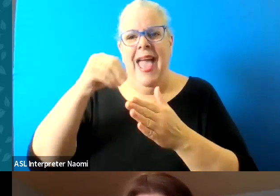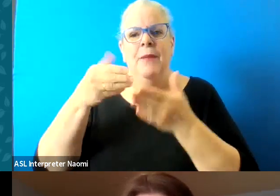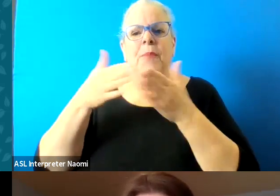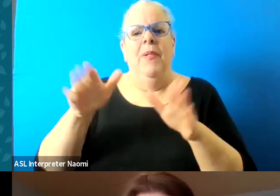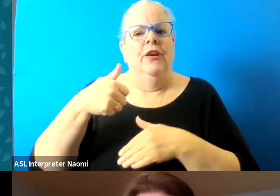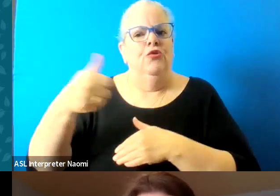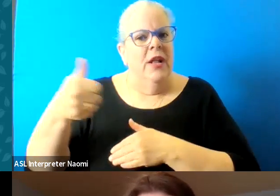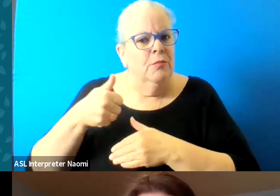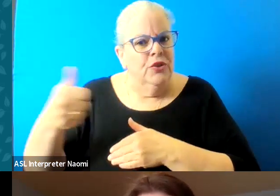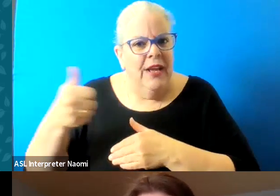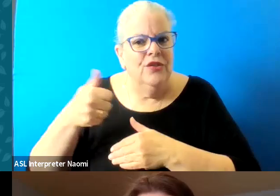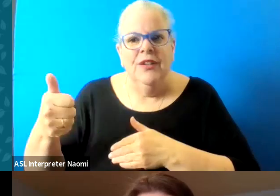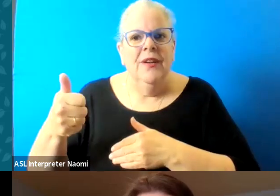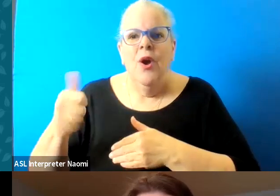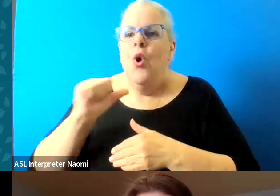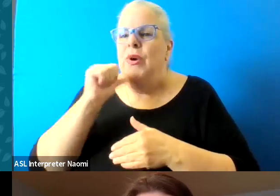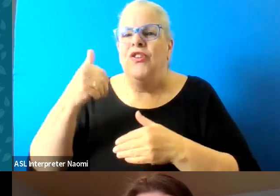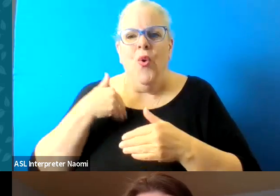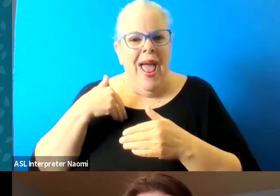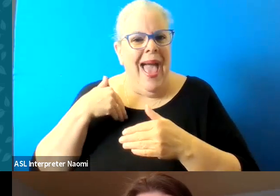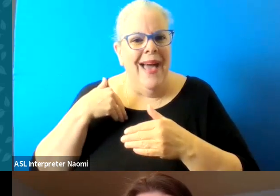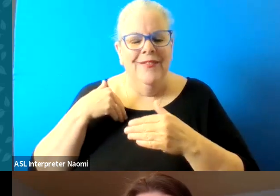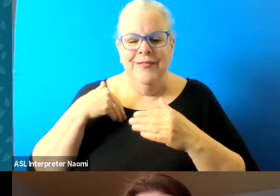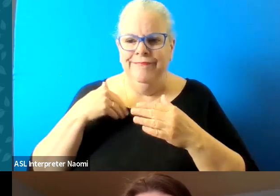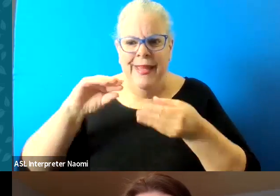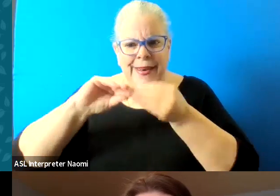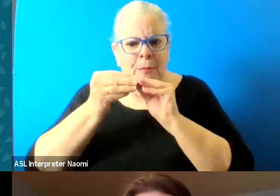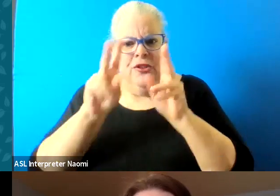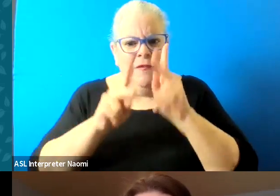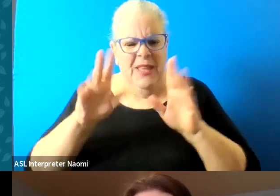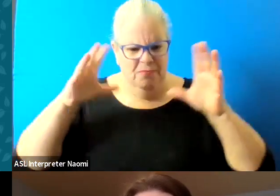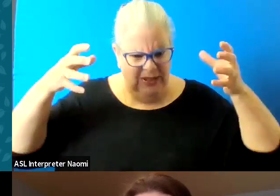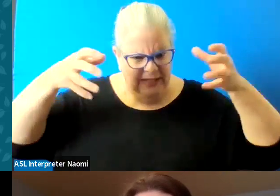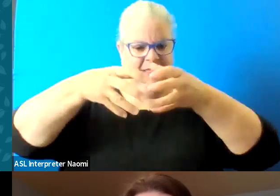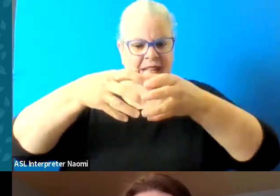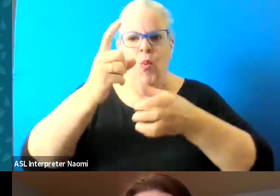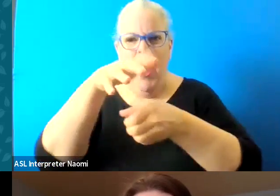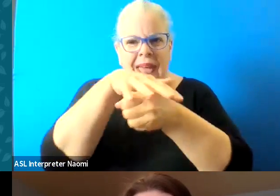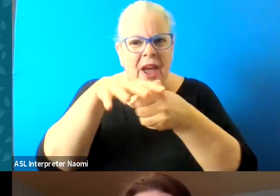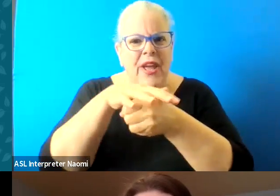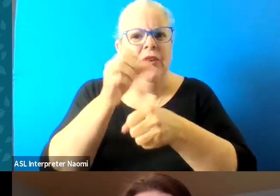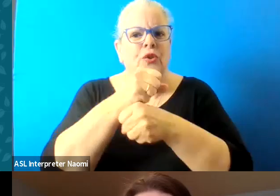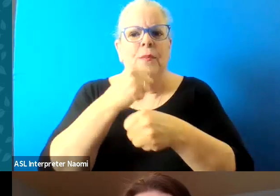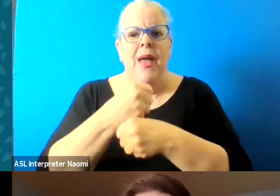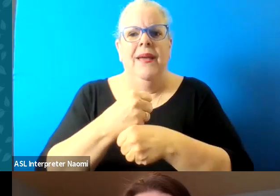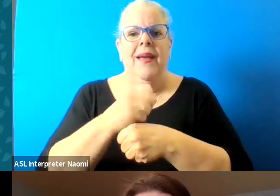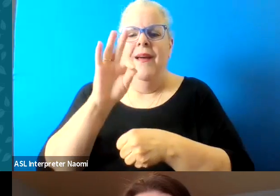don't have the population concentration to really make the fixed routes.